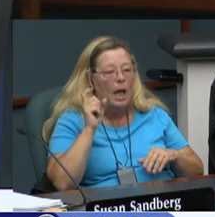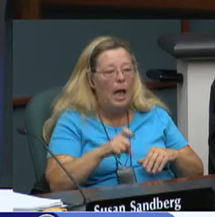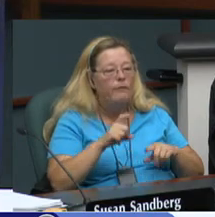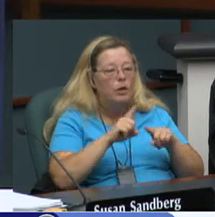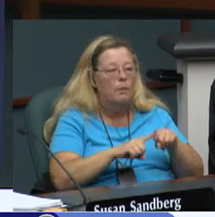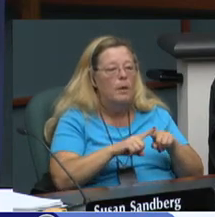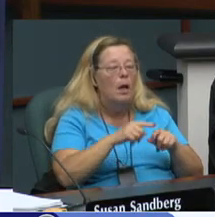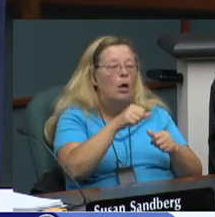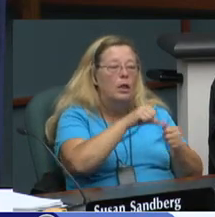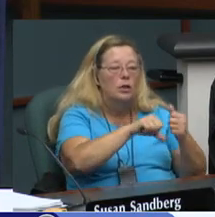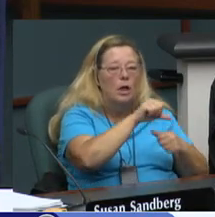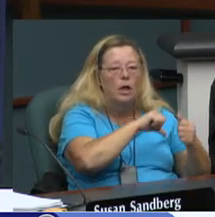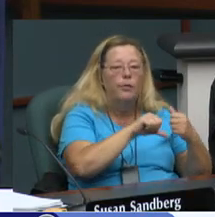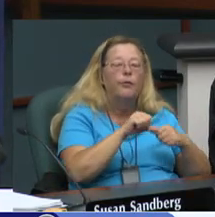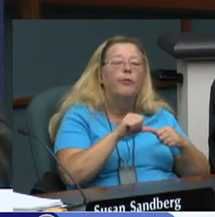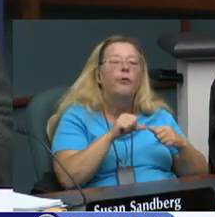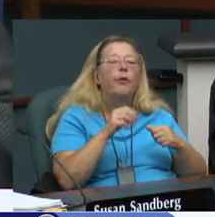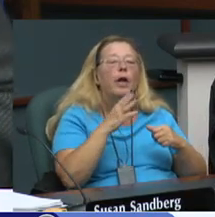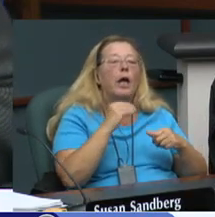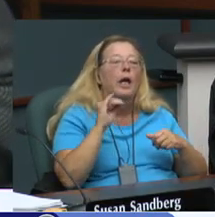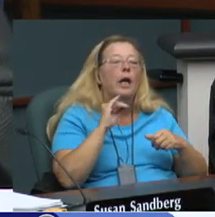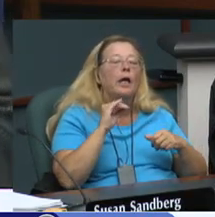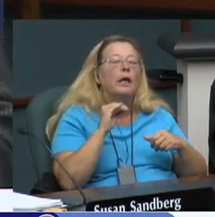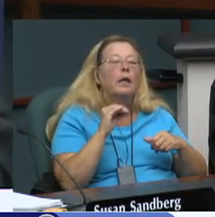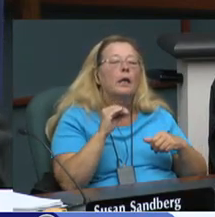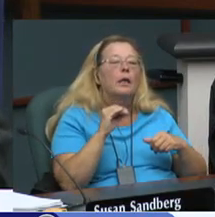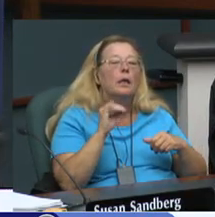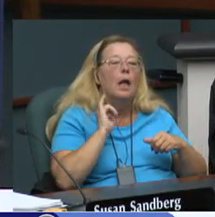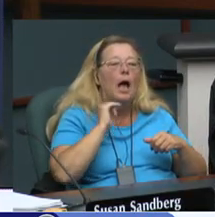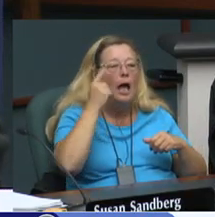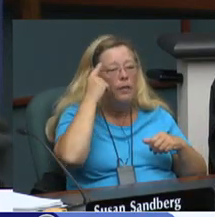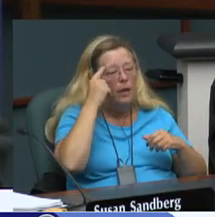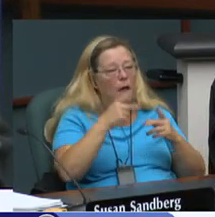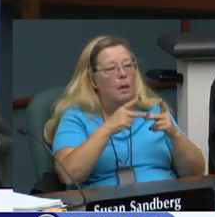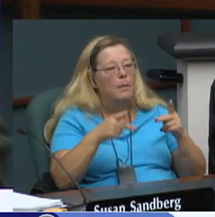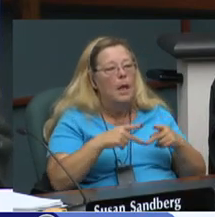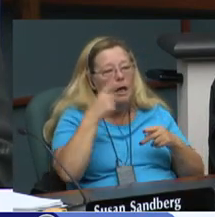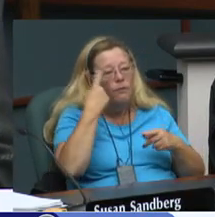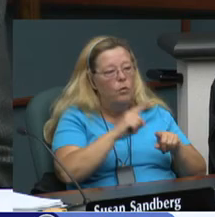each other and I think that there is a place for different housing types I